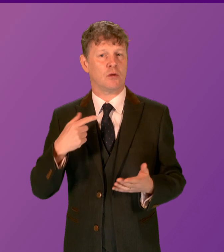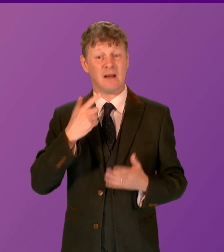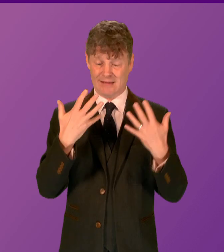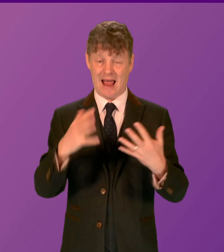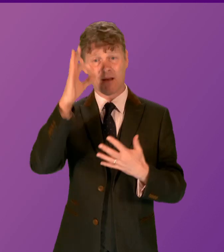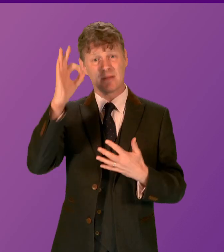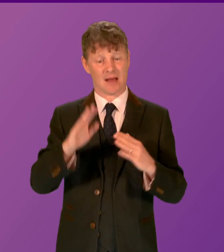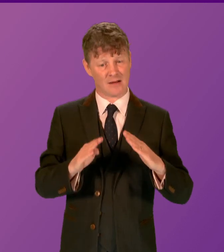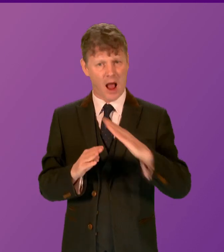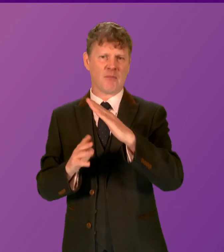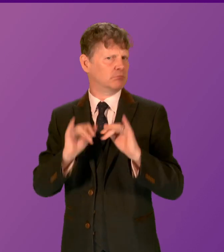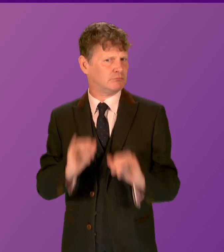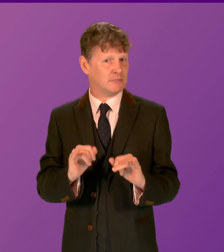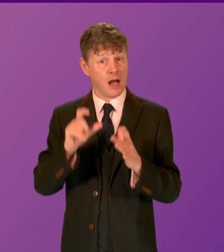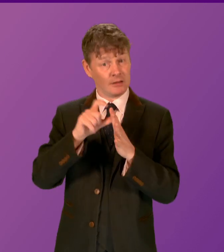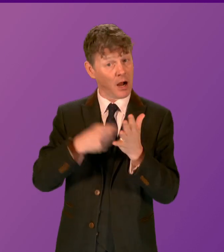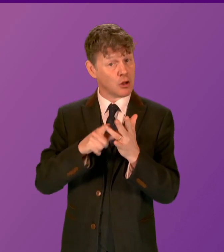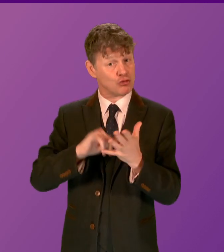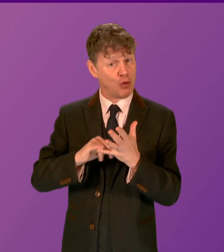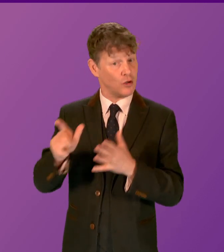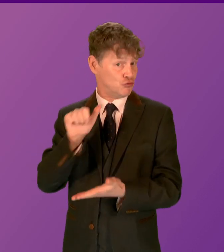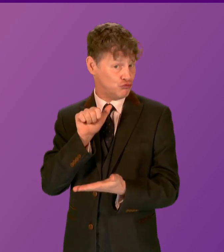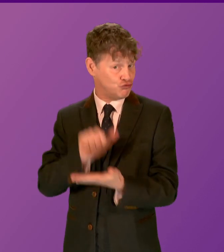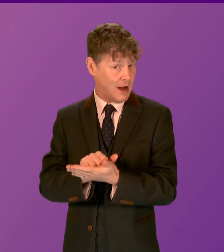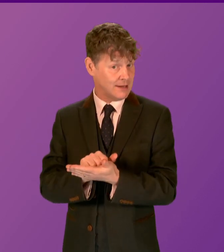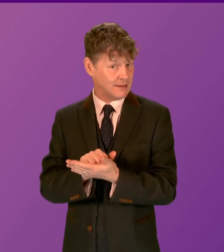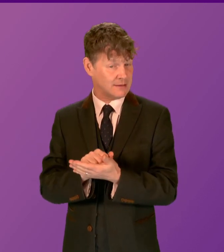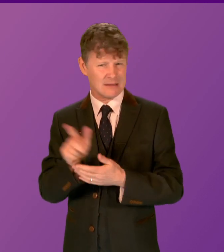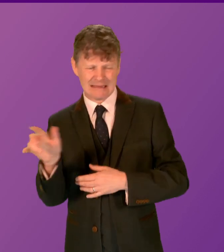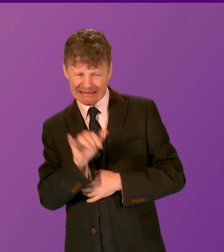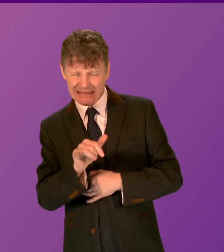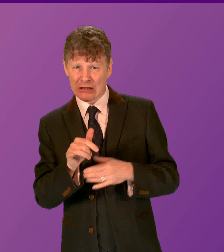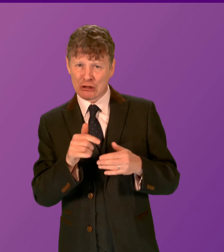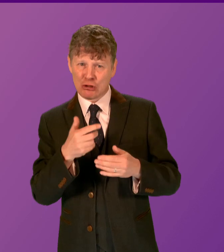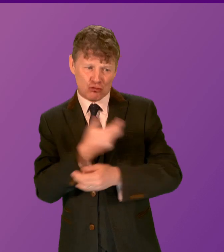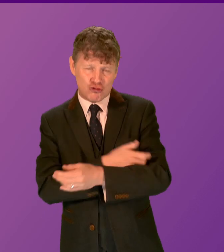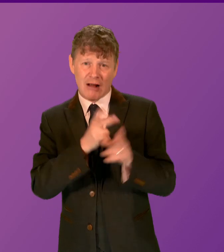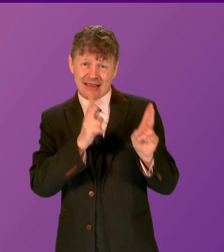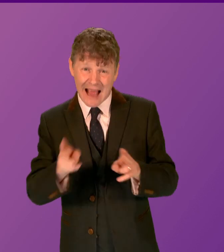Douglas Ross is right to say that the number of suspected drug deaths per head of the population